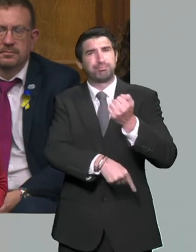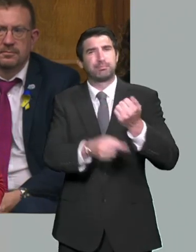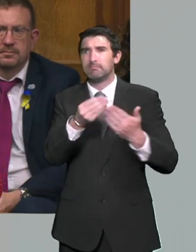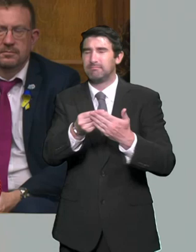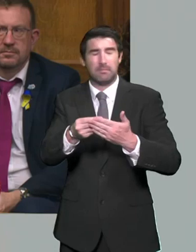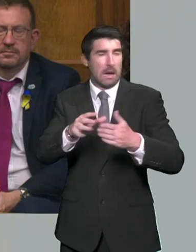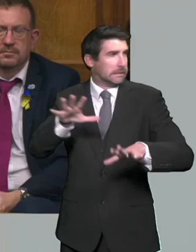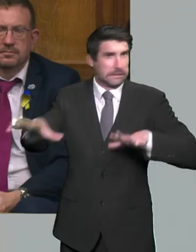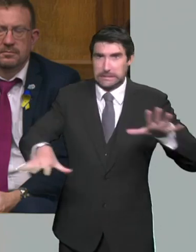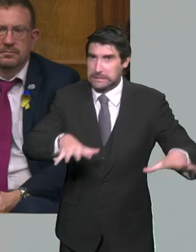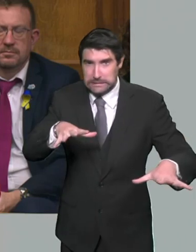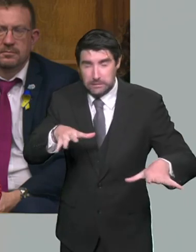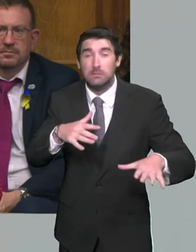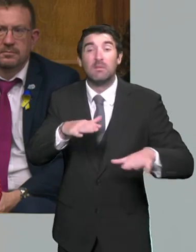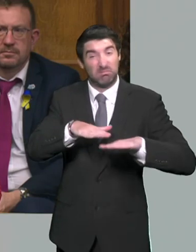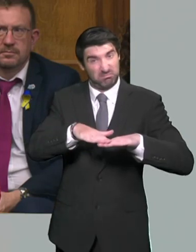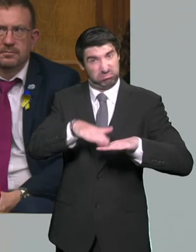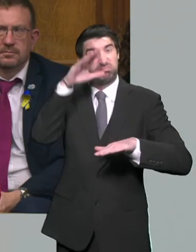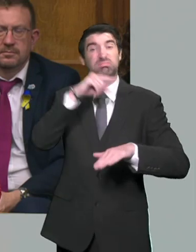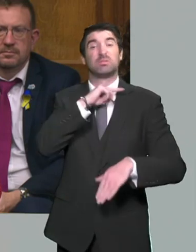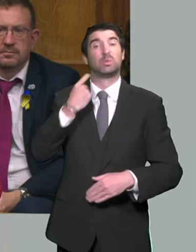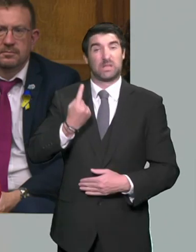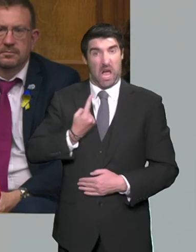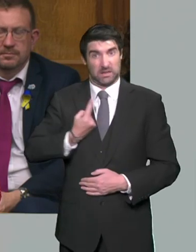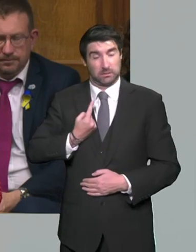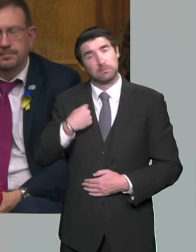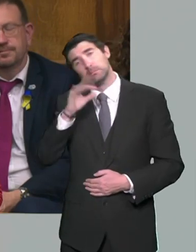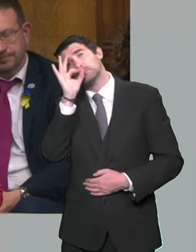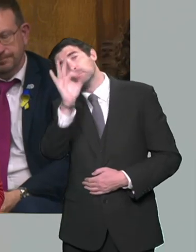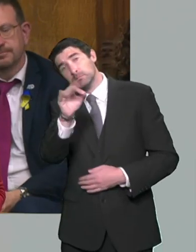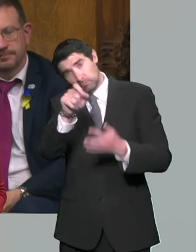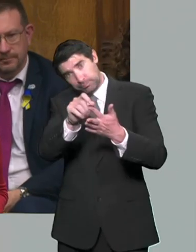Minister commit to doing more to support excellent suicide prevention campaigns such as CALM—the